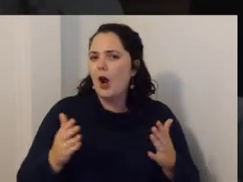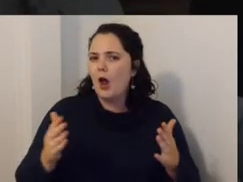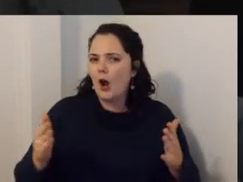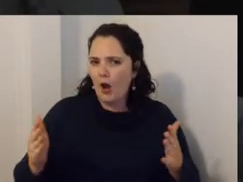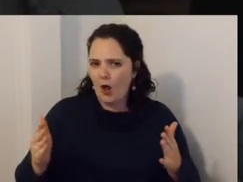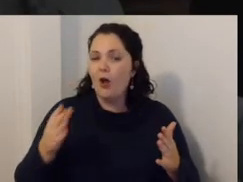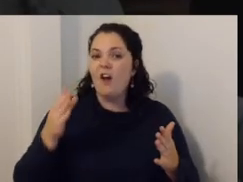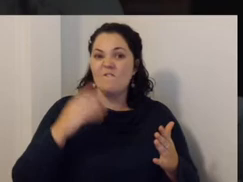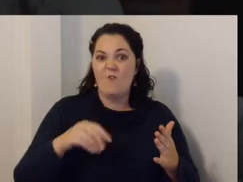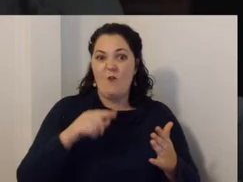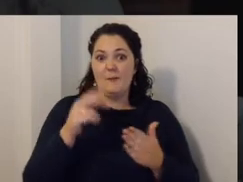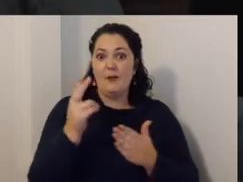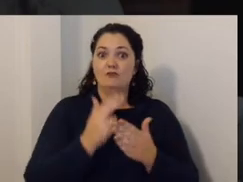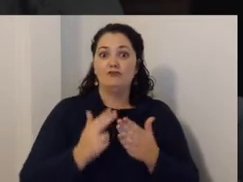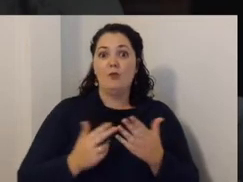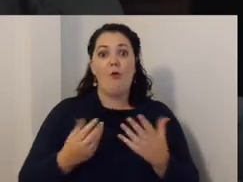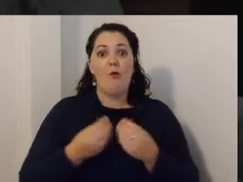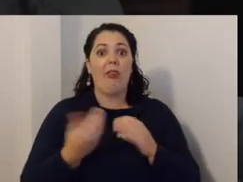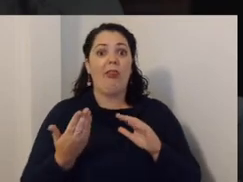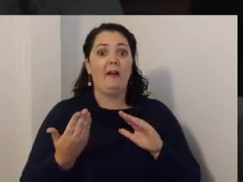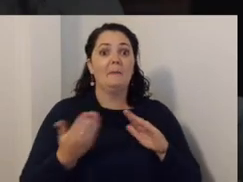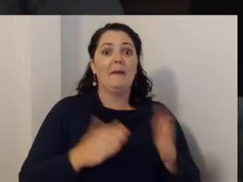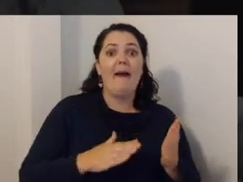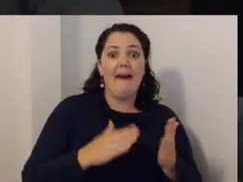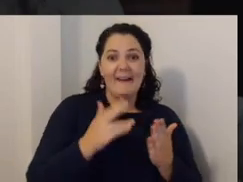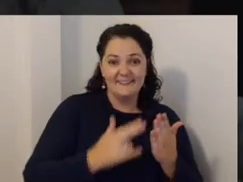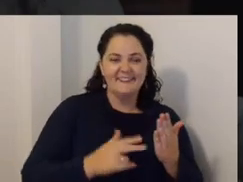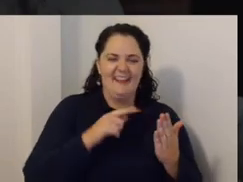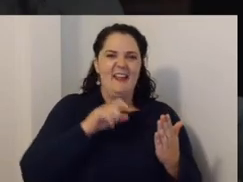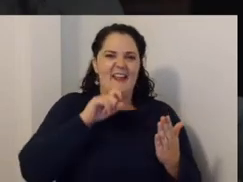expanding the amount of time that we have to draw and doing slightly longer drawings and we're going